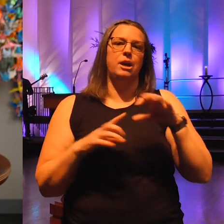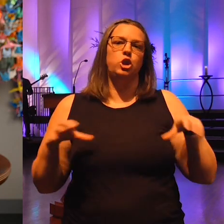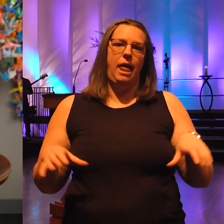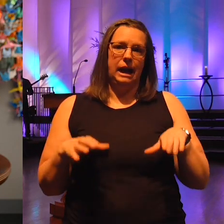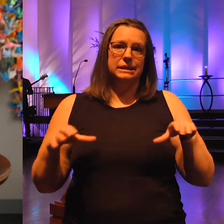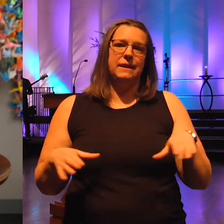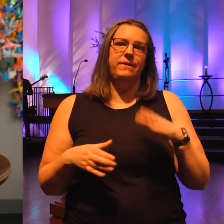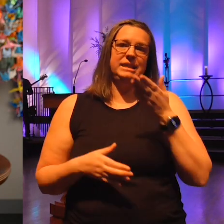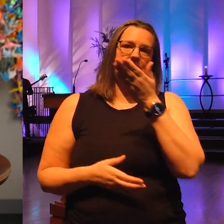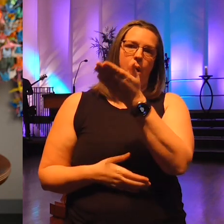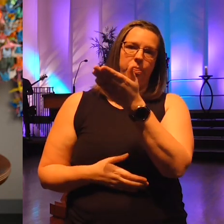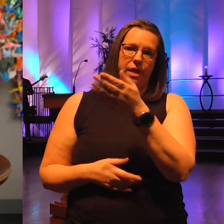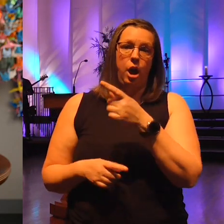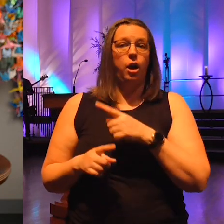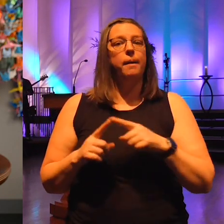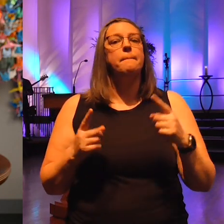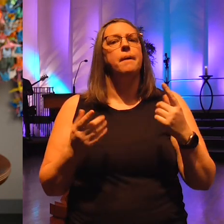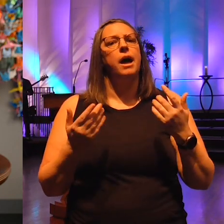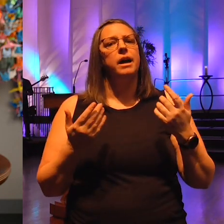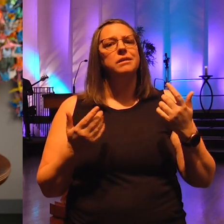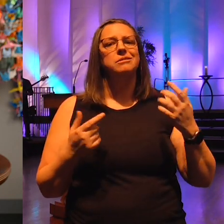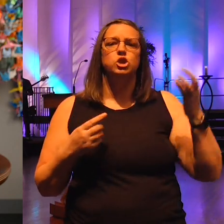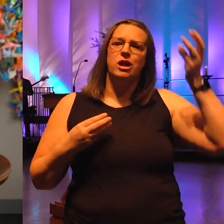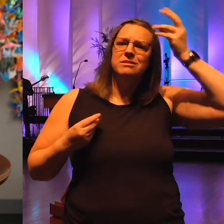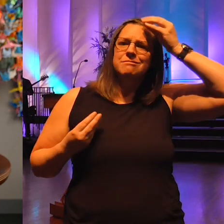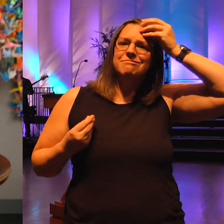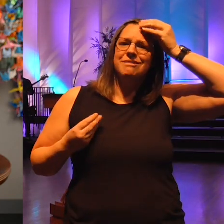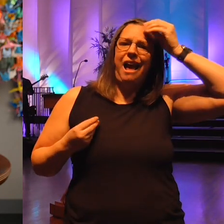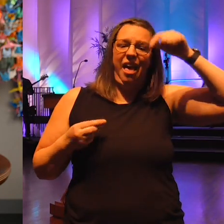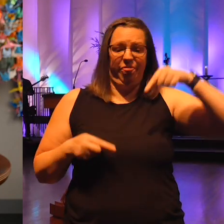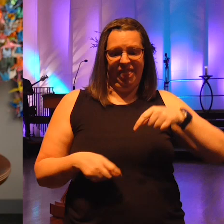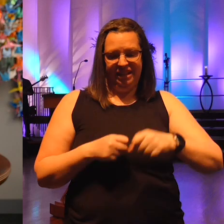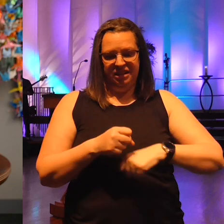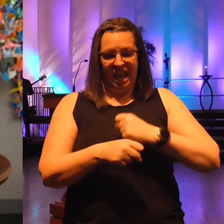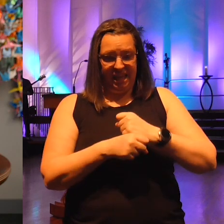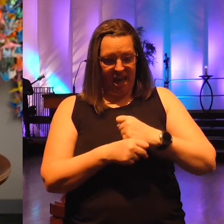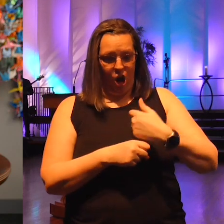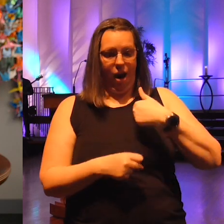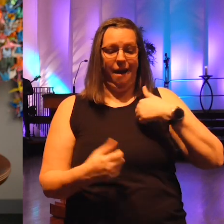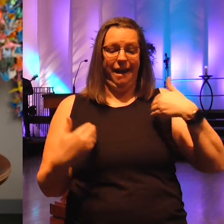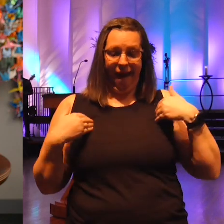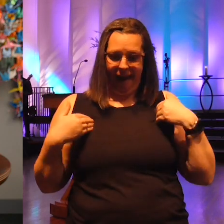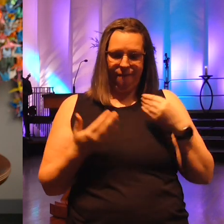this up into your heart and ask is this the year that I had the richness uh and the beauty of a